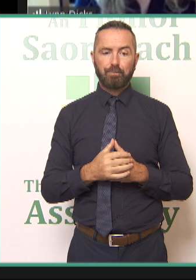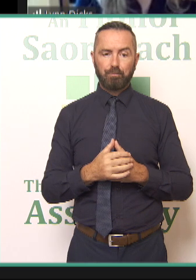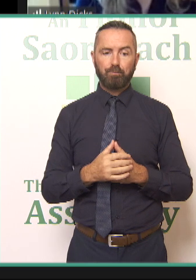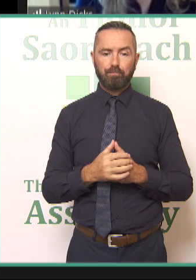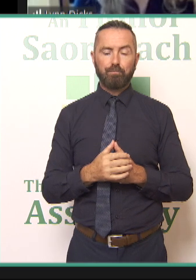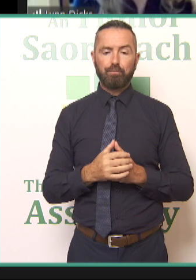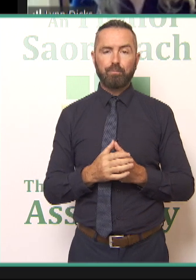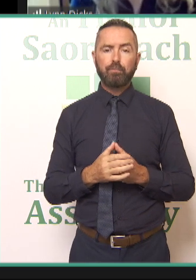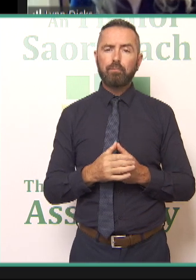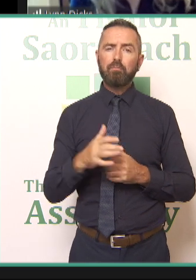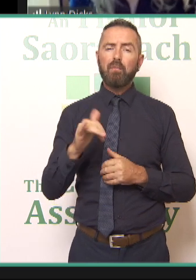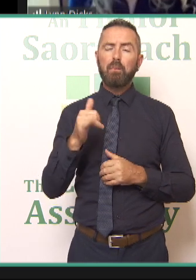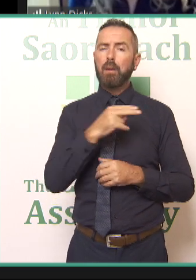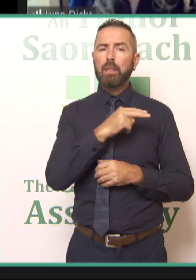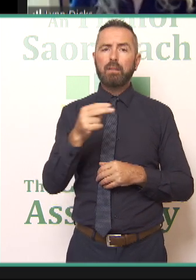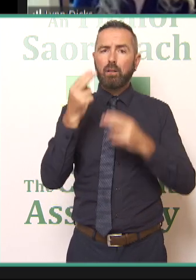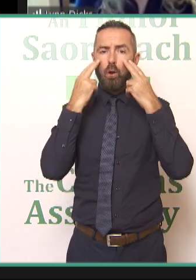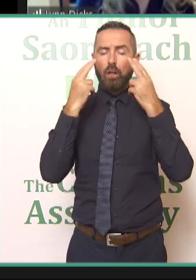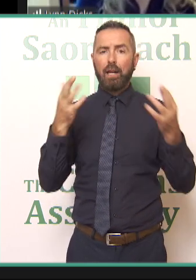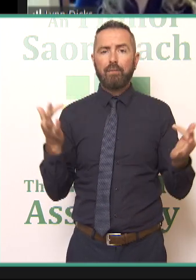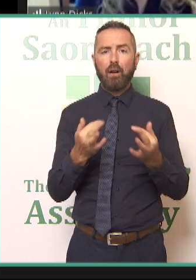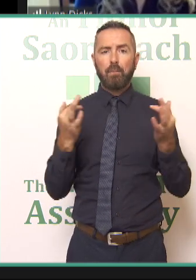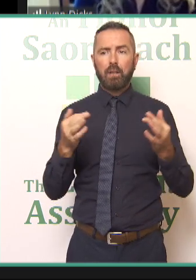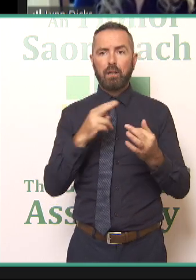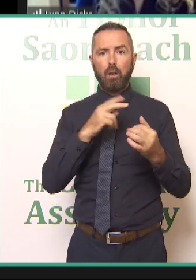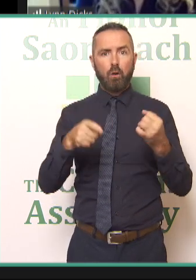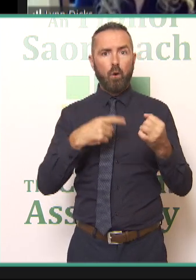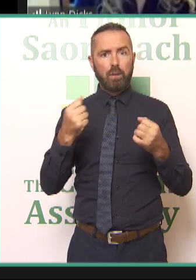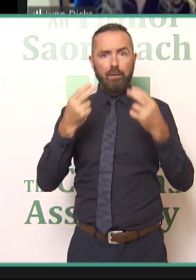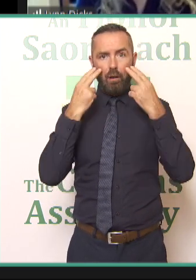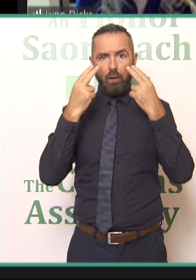be necessarily organic farming because organic farming often comes with a yield penalty that's